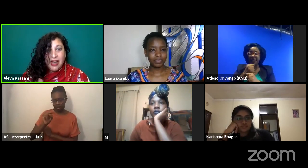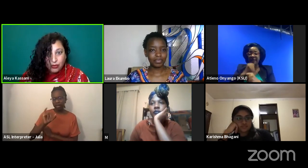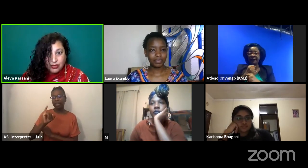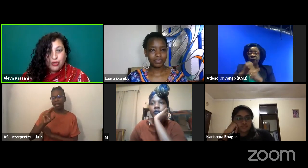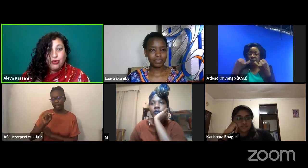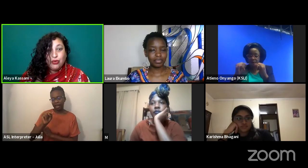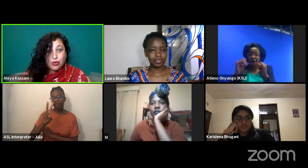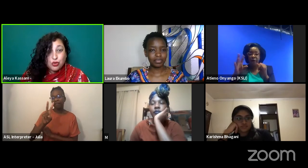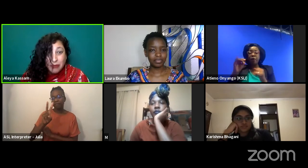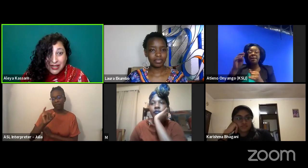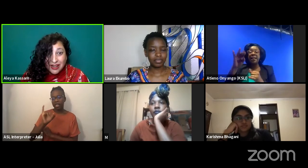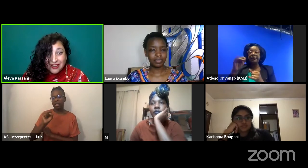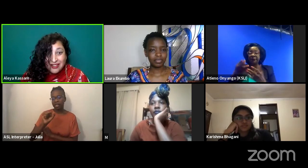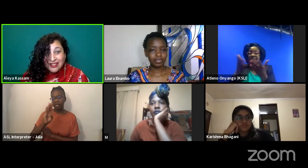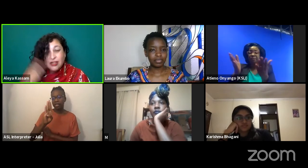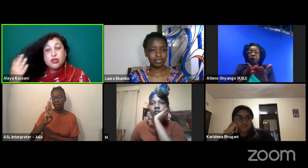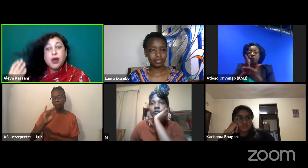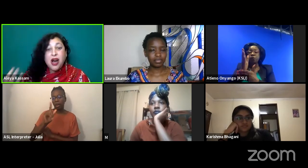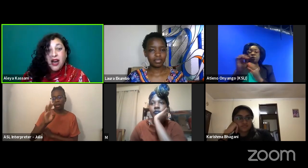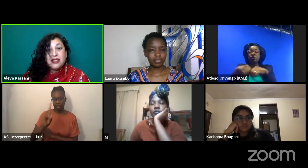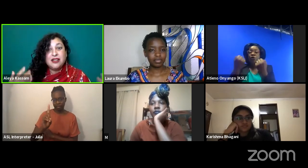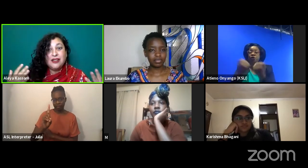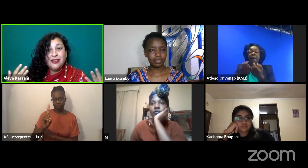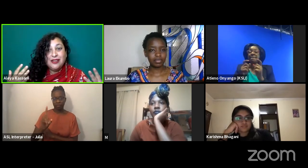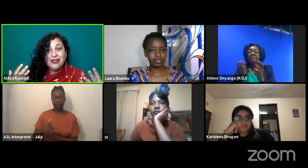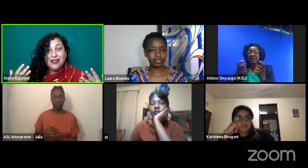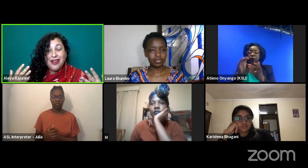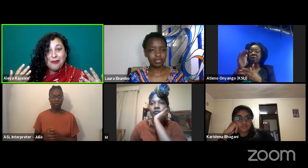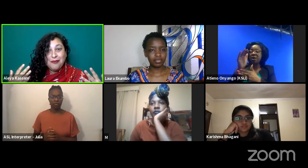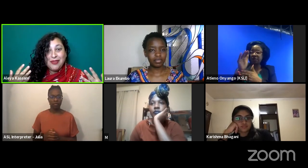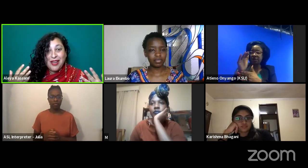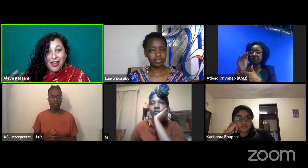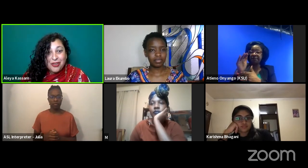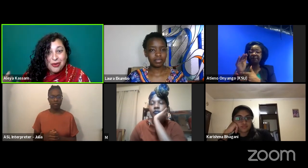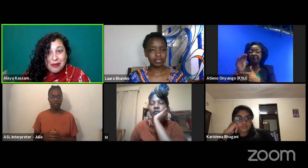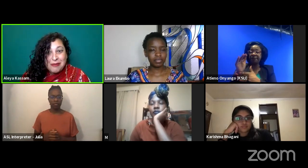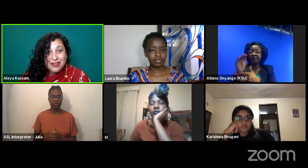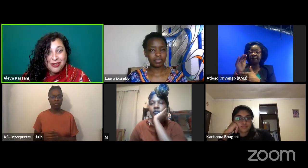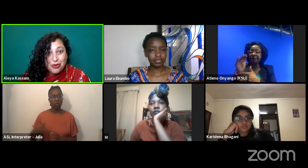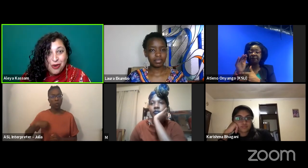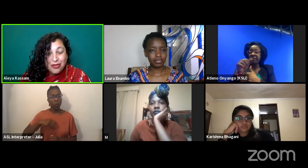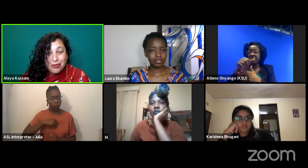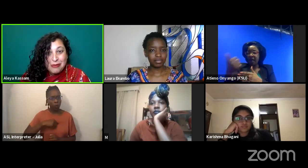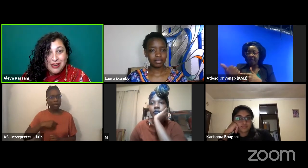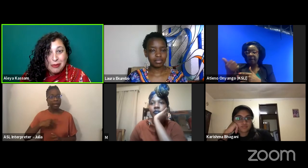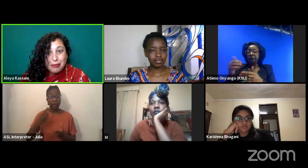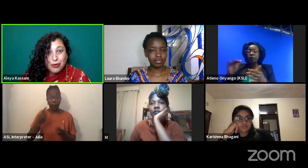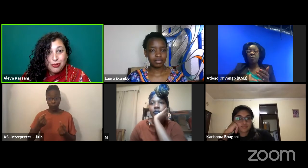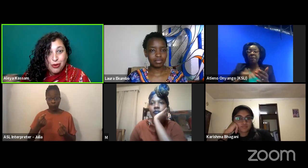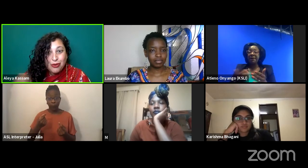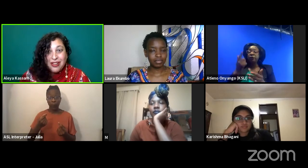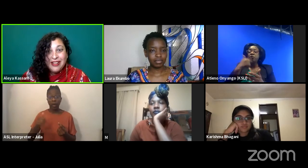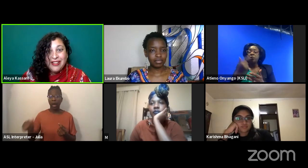out through social media to ask other women who are the women and the people, you know,